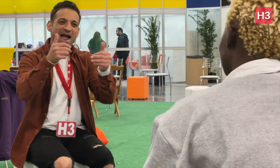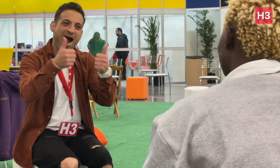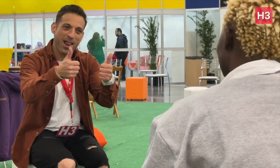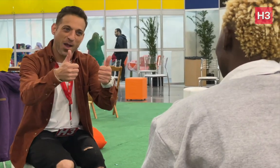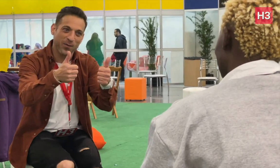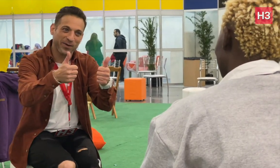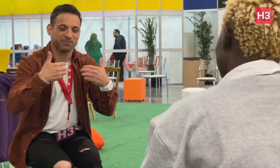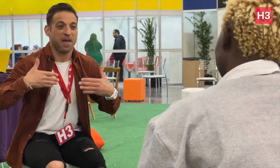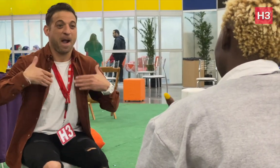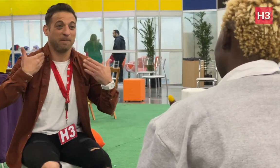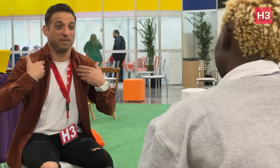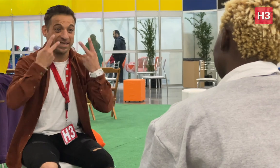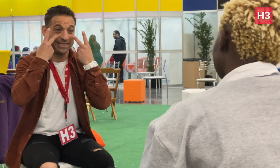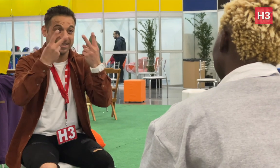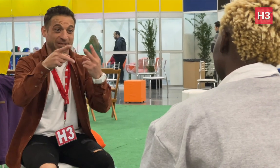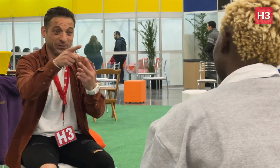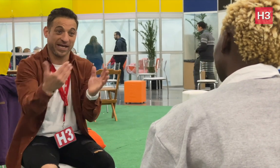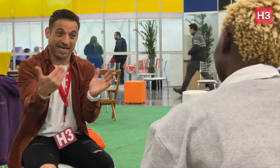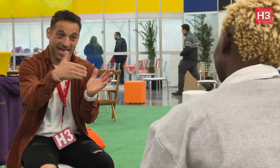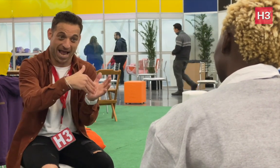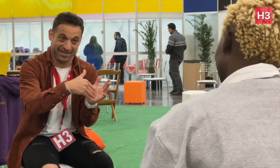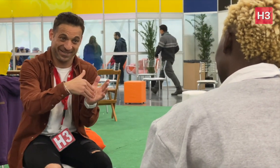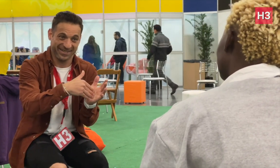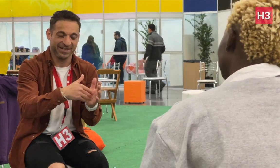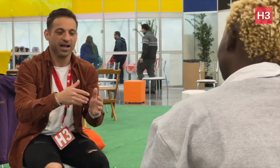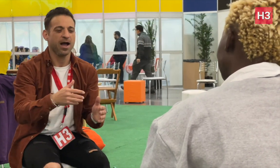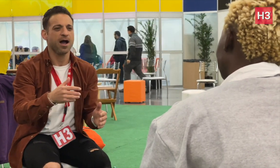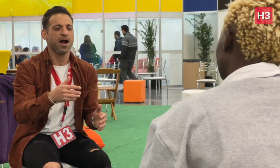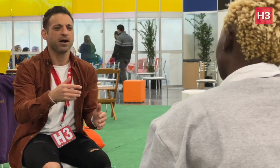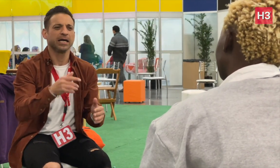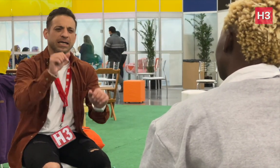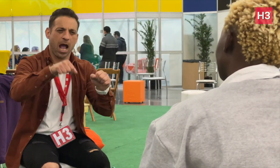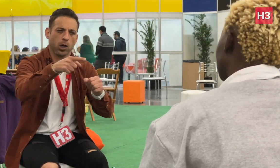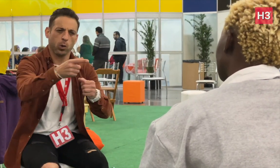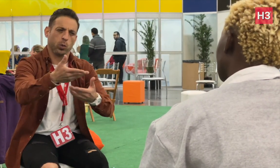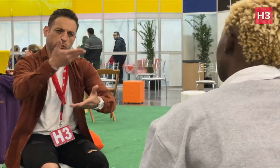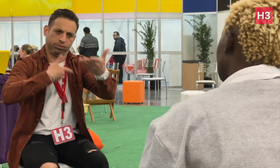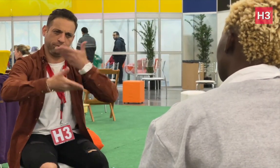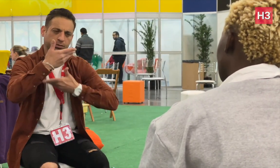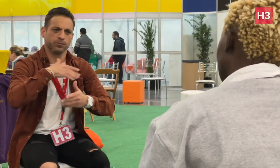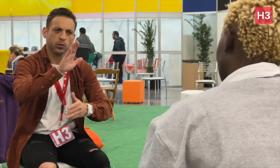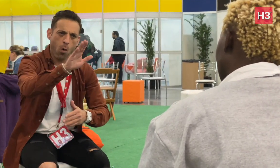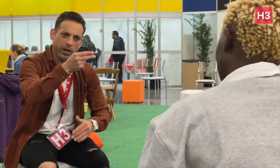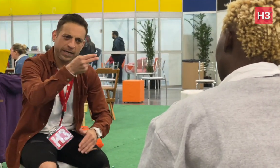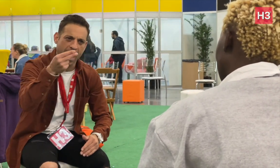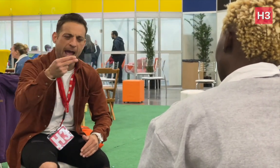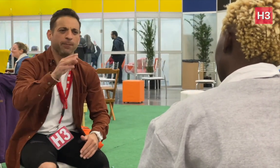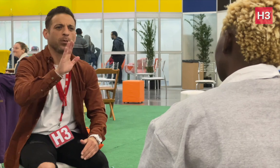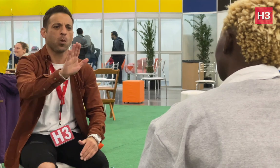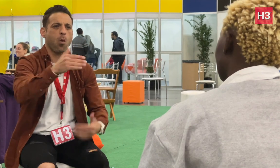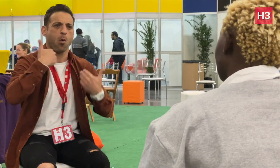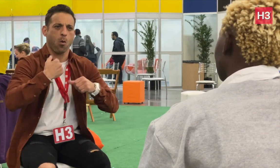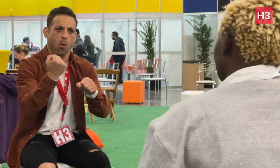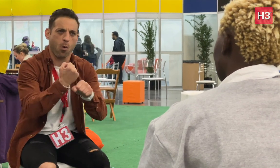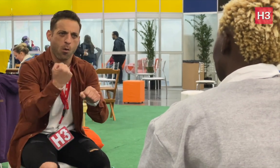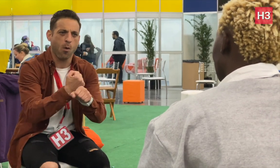Hello, I’m glad to see you again. Can you tell us your name, your occupation,